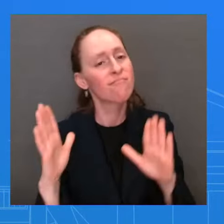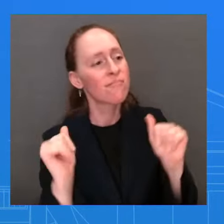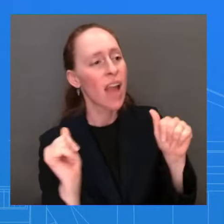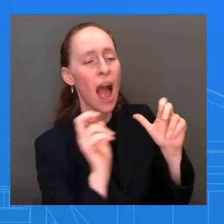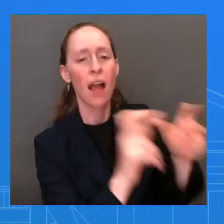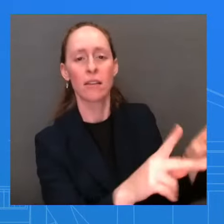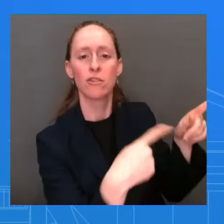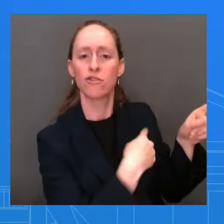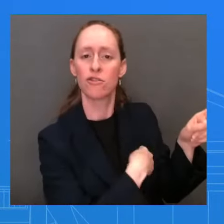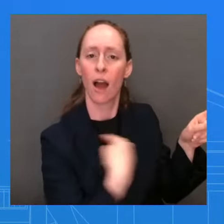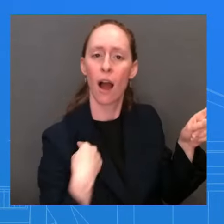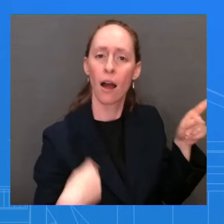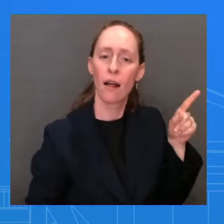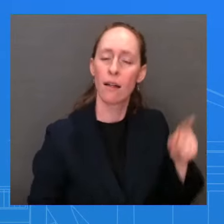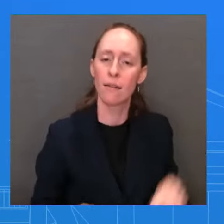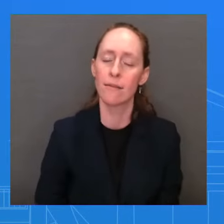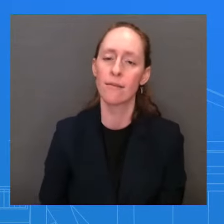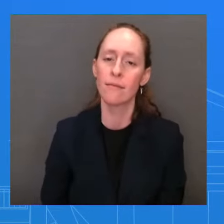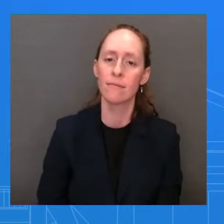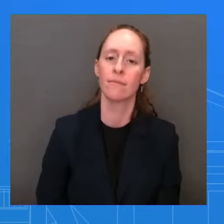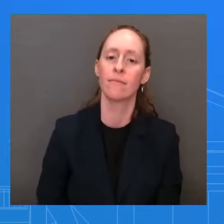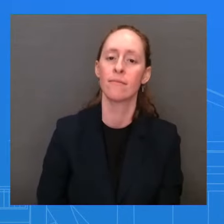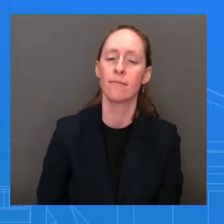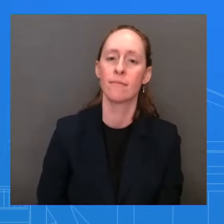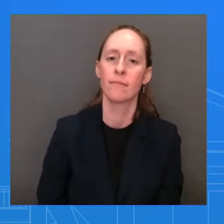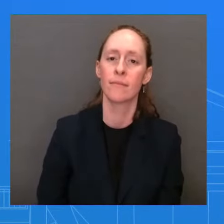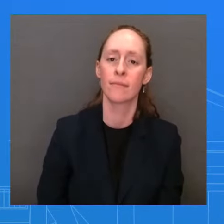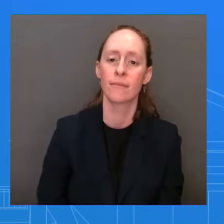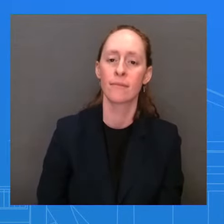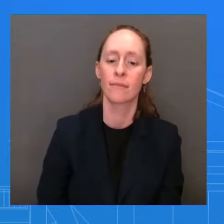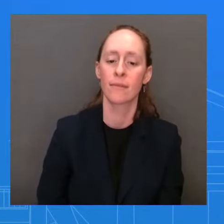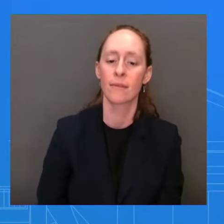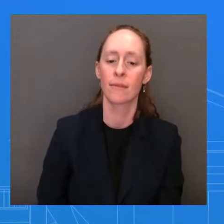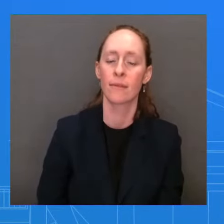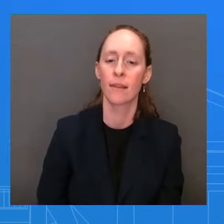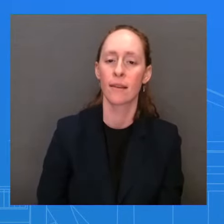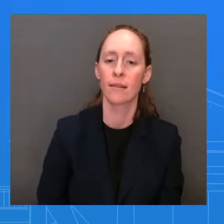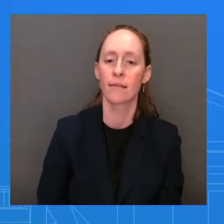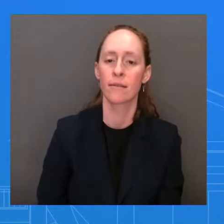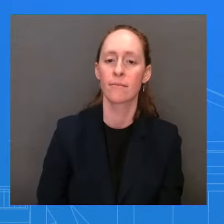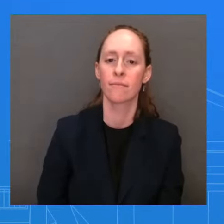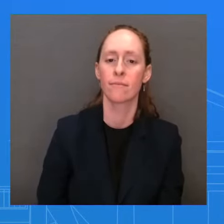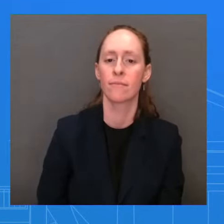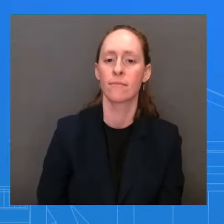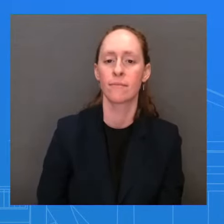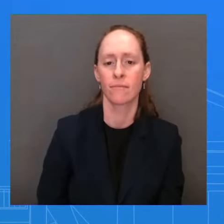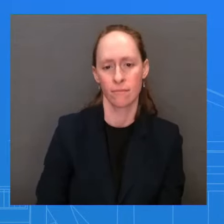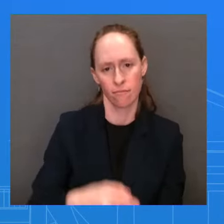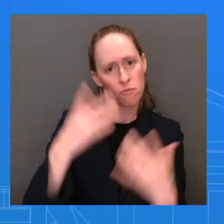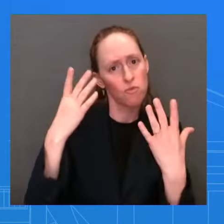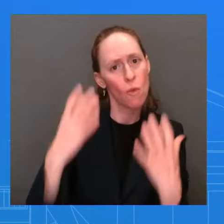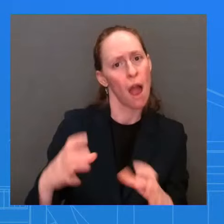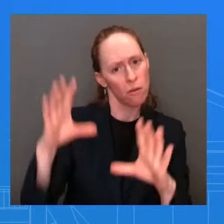to that job-killing, cost-increasing, anti-farm, anti-healthcare, anti-education agenda,